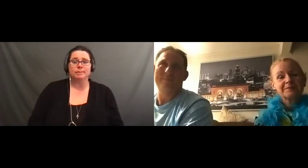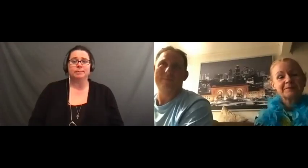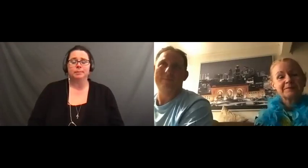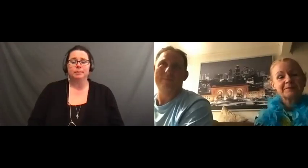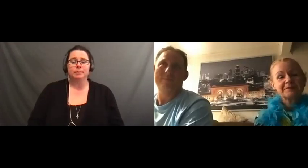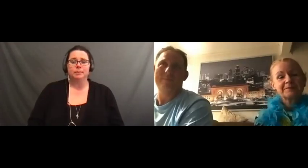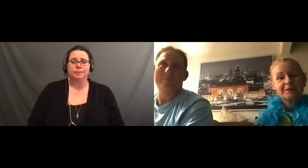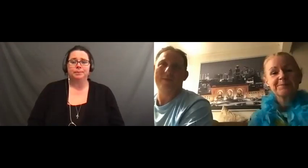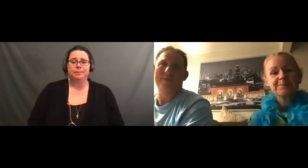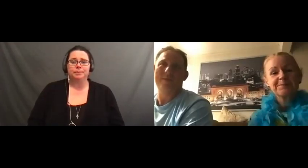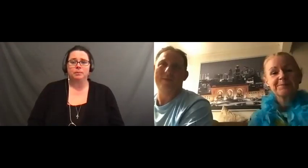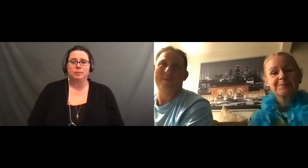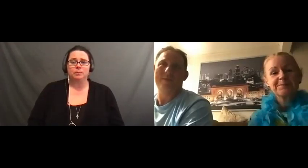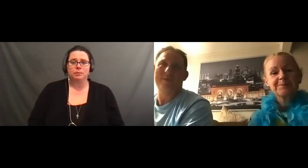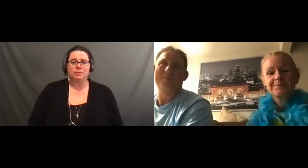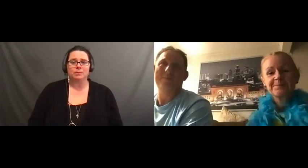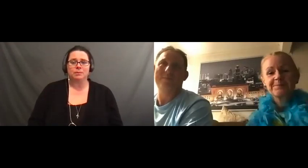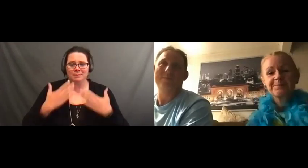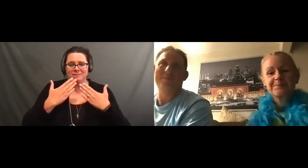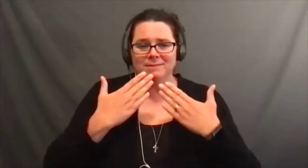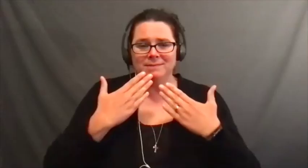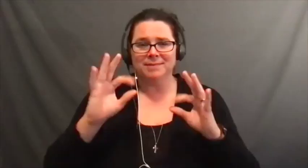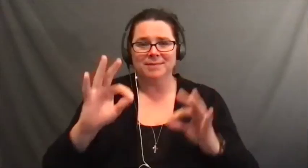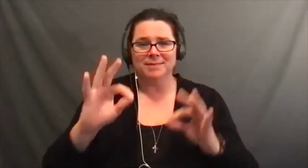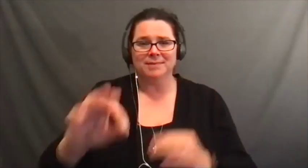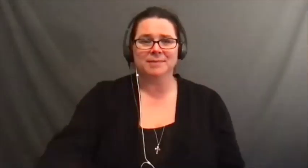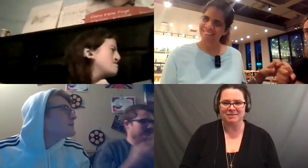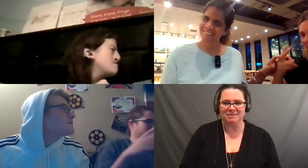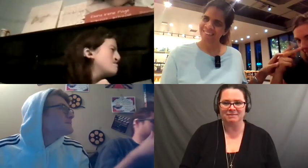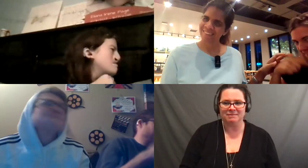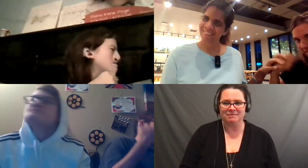Hannah’s parents: Thank you.